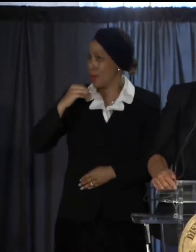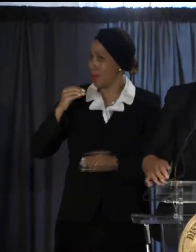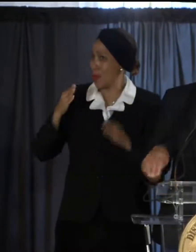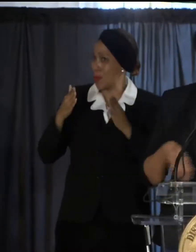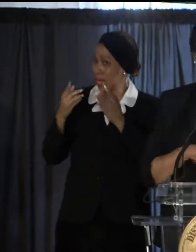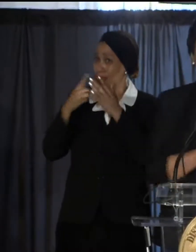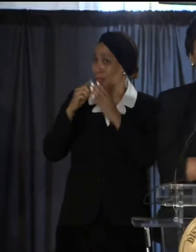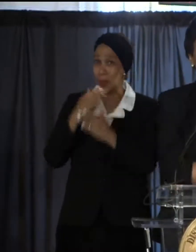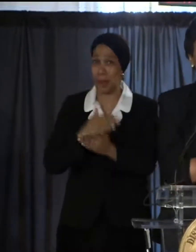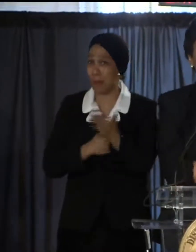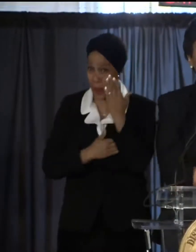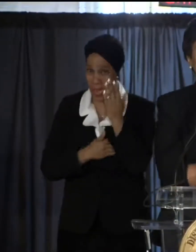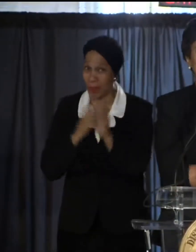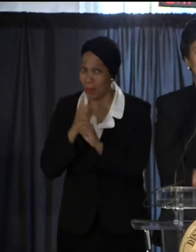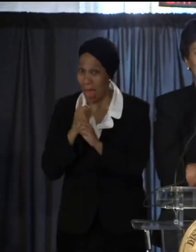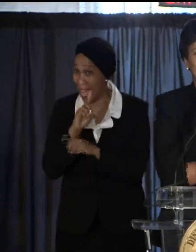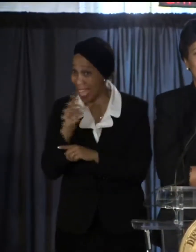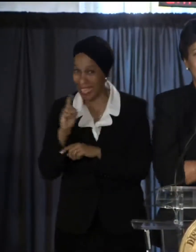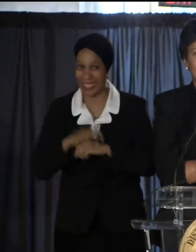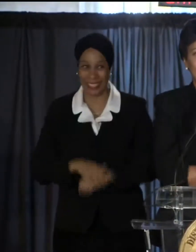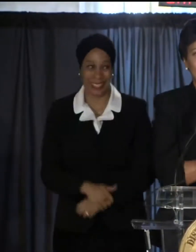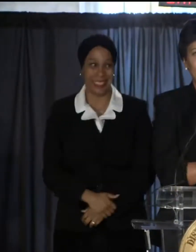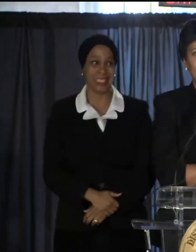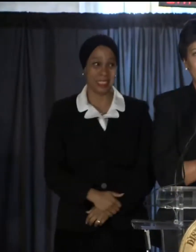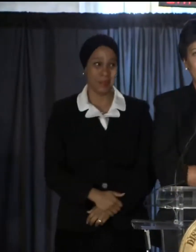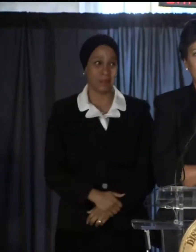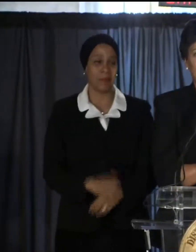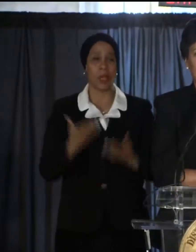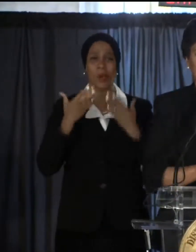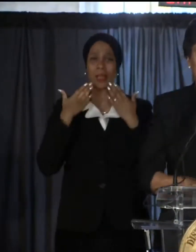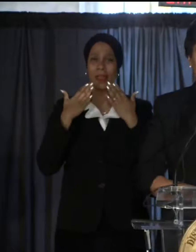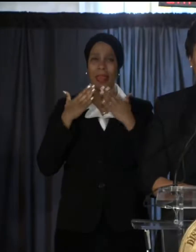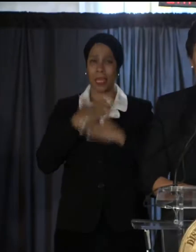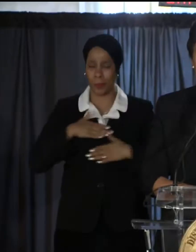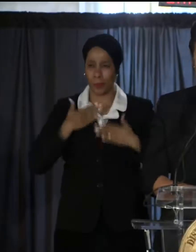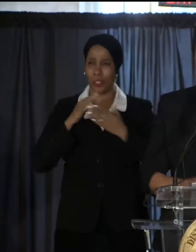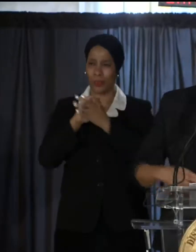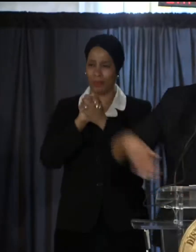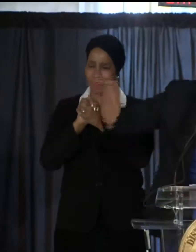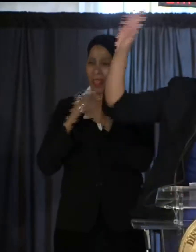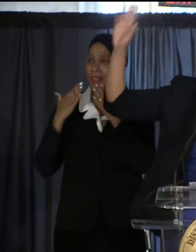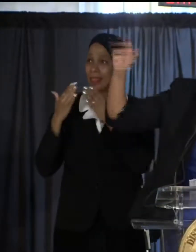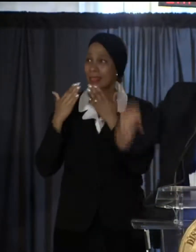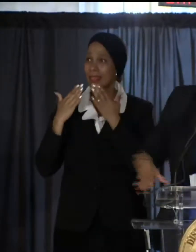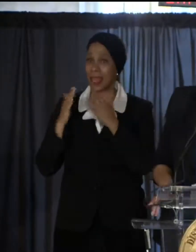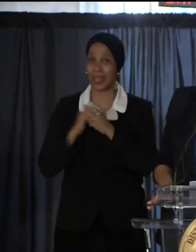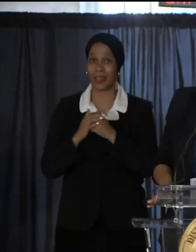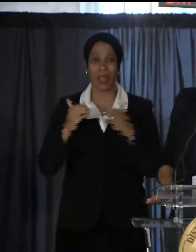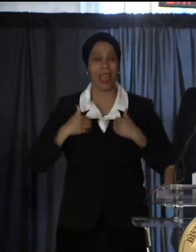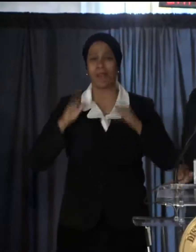A MORNING? WE WANT TO GIVE THEM APPRECIATION AND THANKS AS WELL. AND HAVE A WONDERFUL DAY.